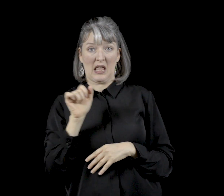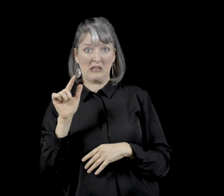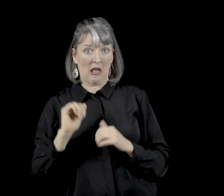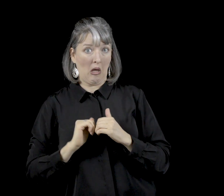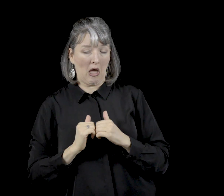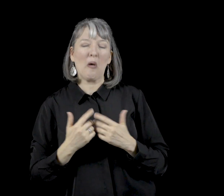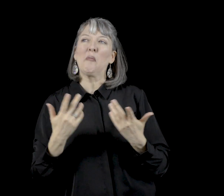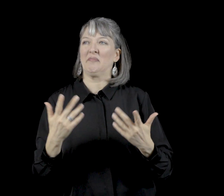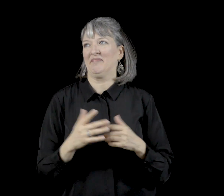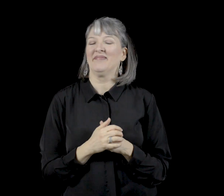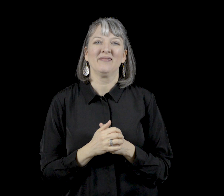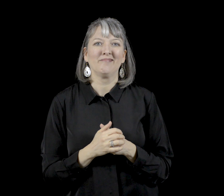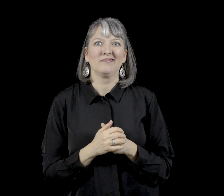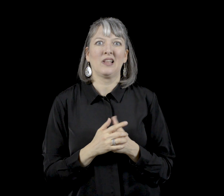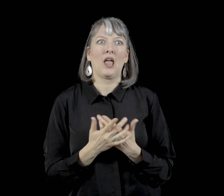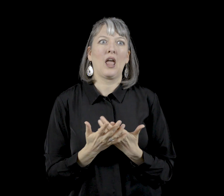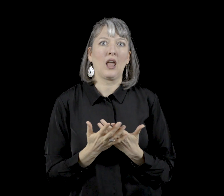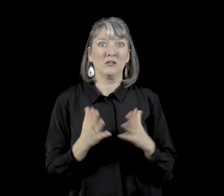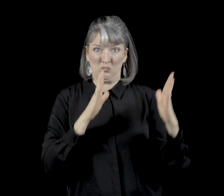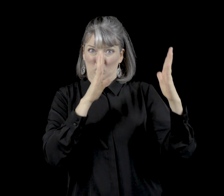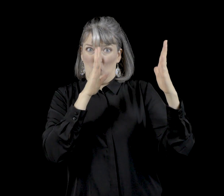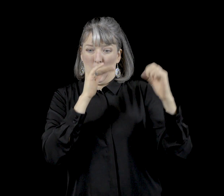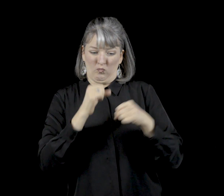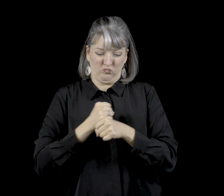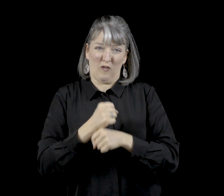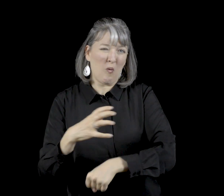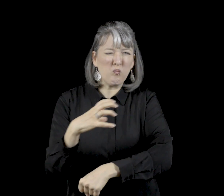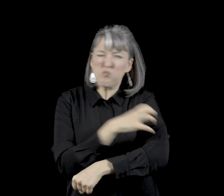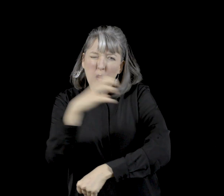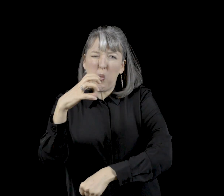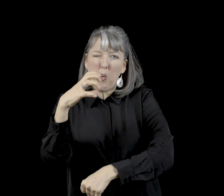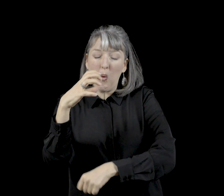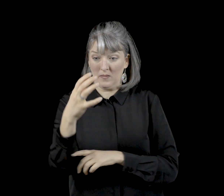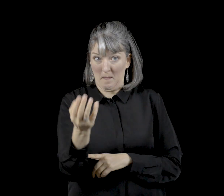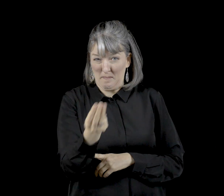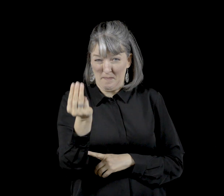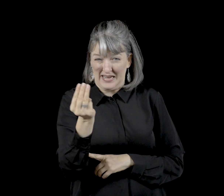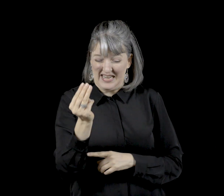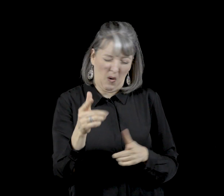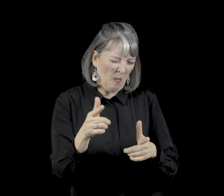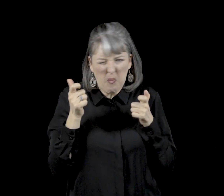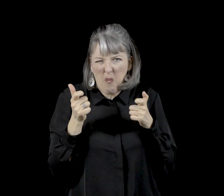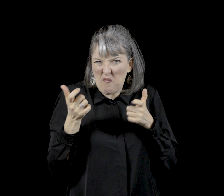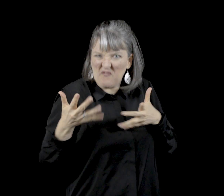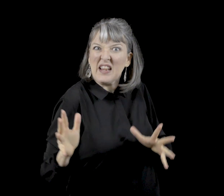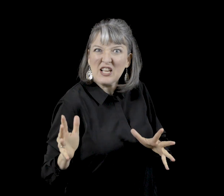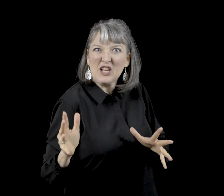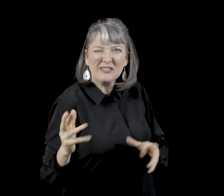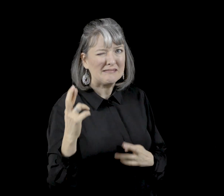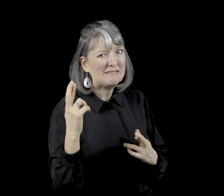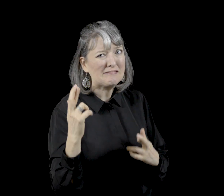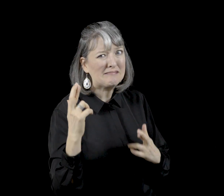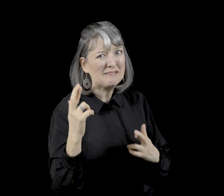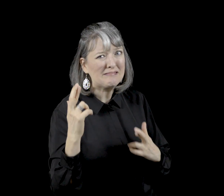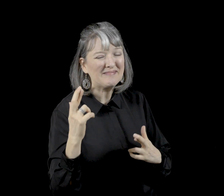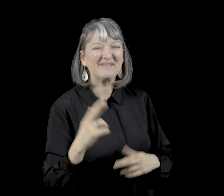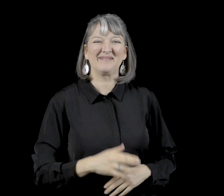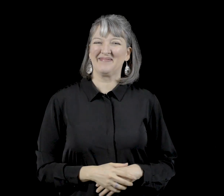How could this look in ASL? [HOPE COFFEE POWERFUL MONDAY FAST FINISH! CROSS OUR FINGERS!]